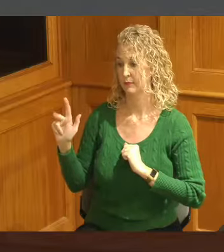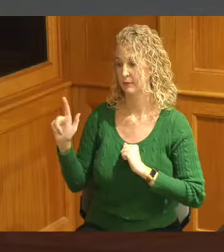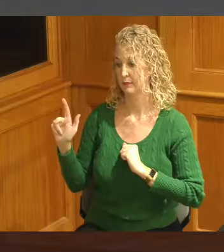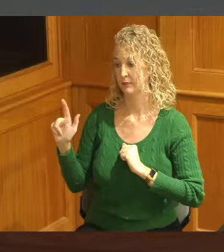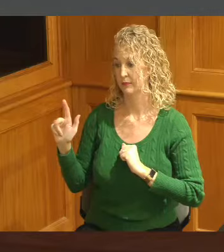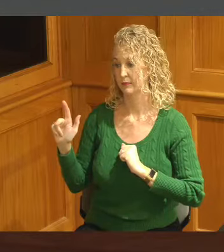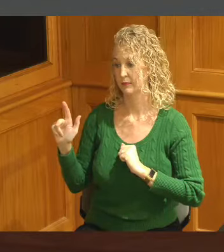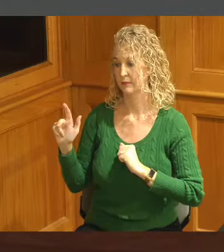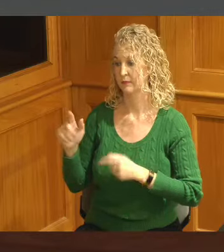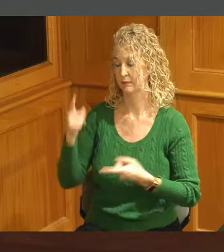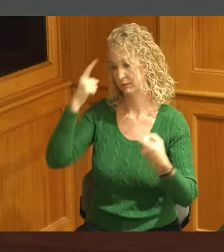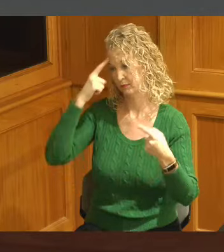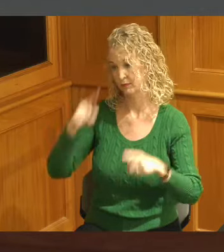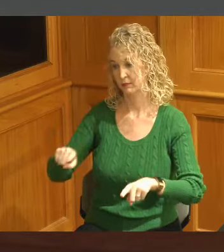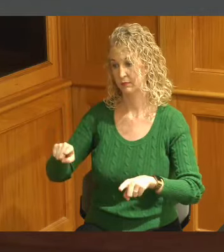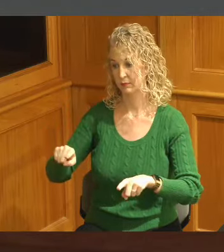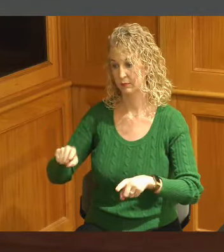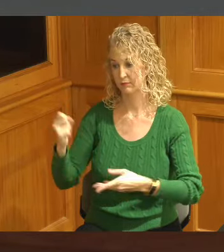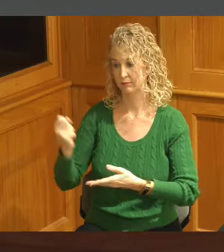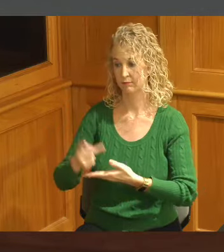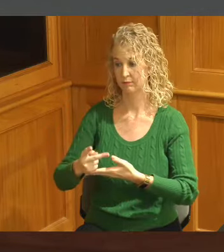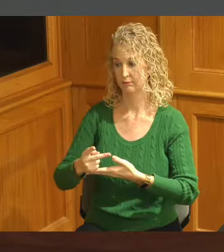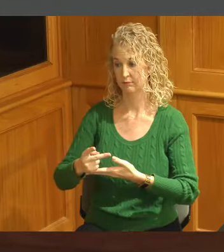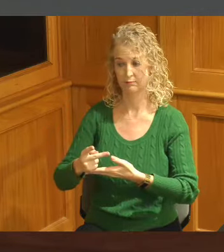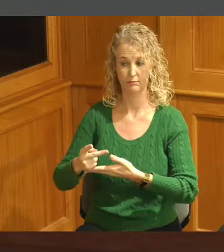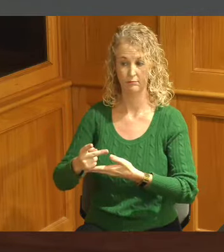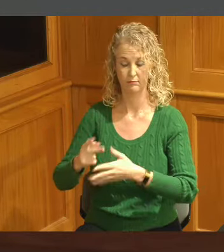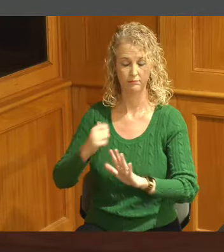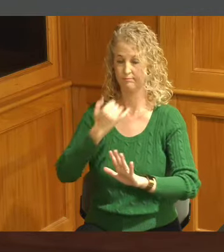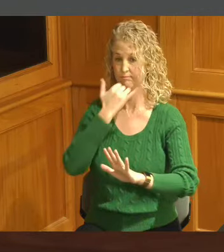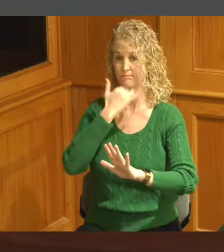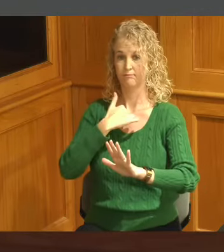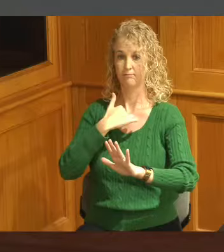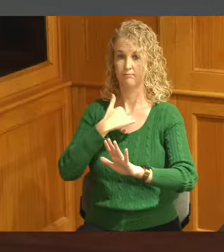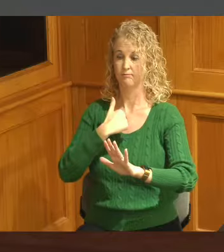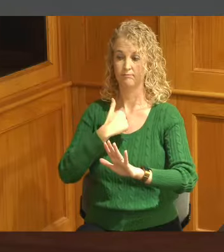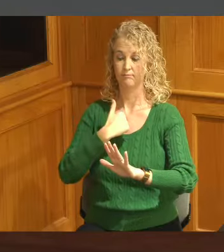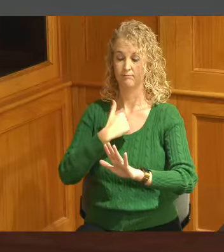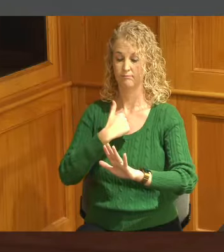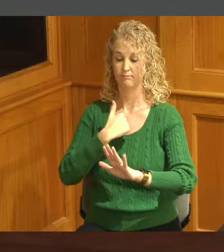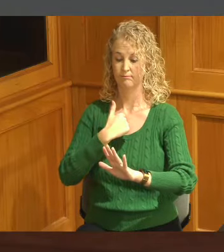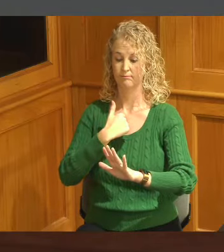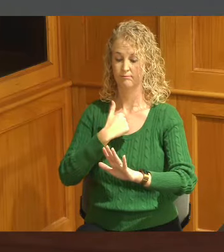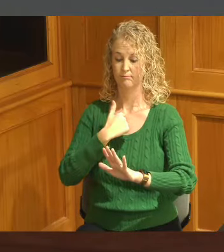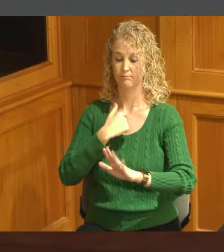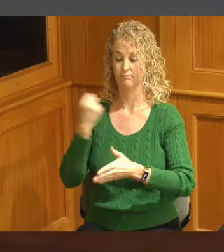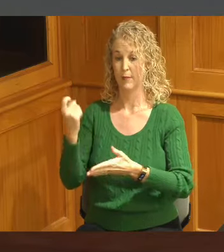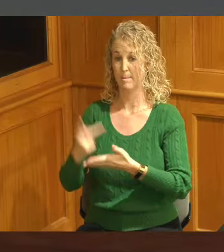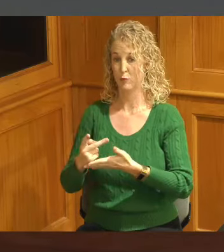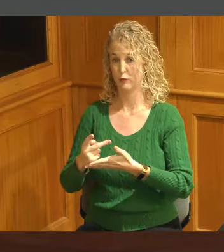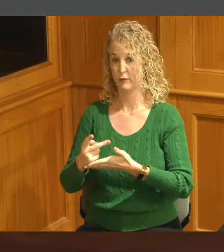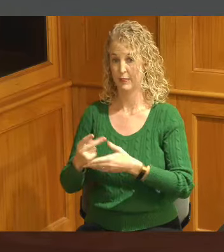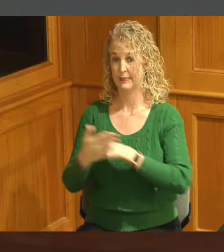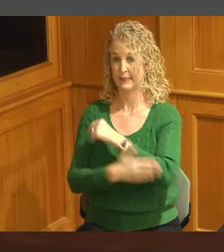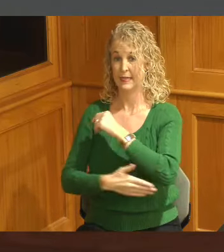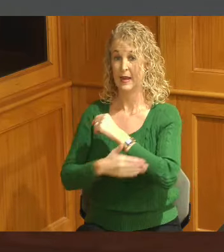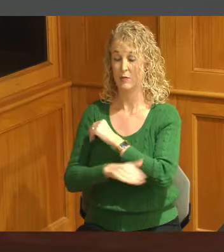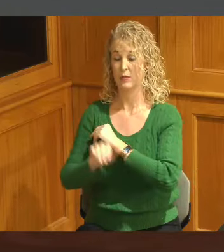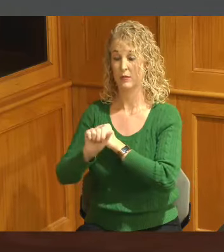is a resolution authorizing I'm sorry this is the authorizing the county Auditor to process